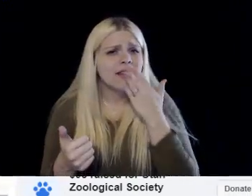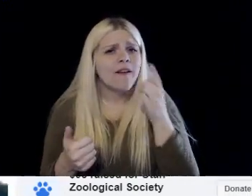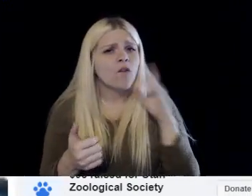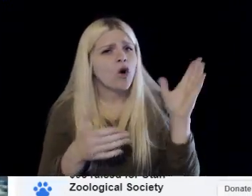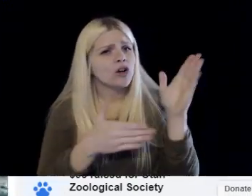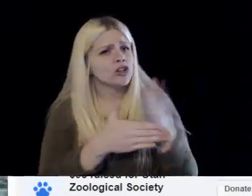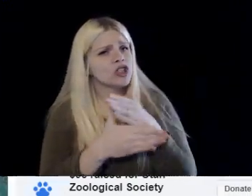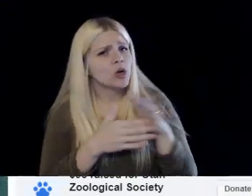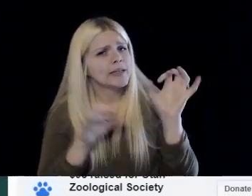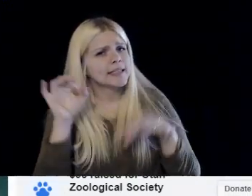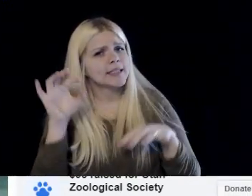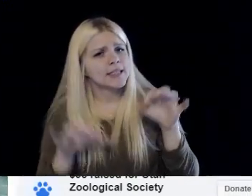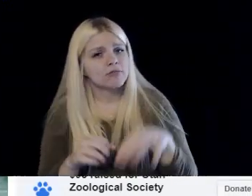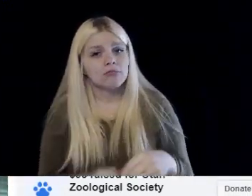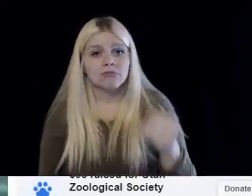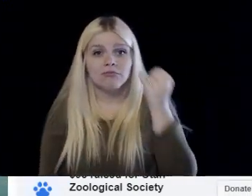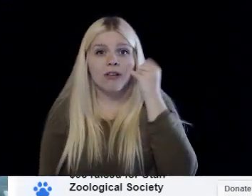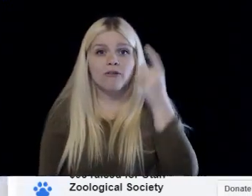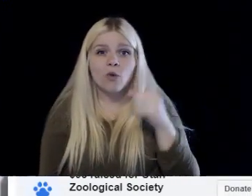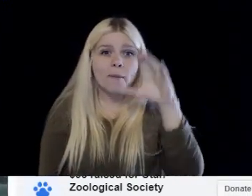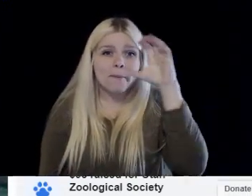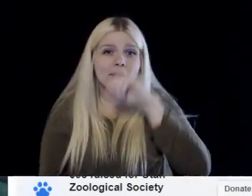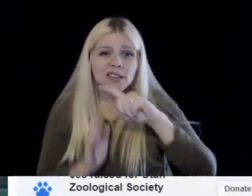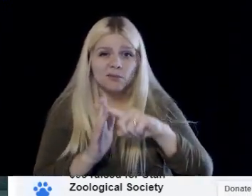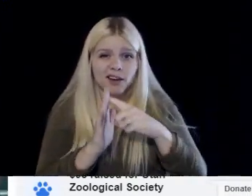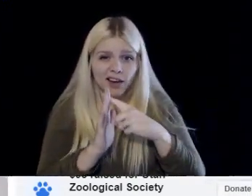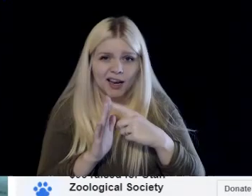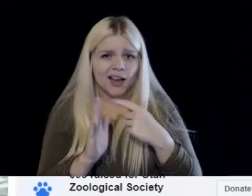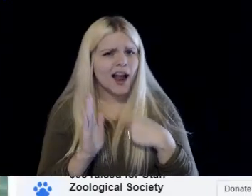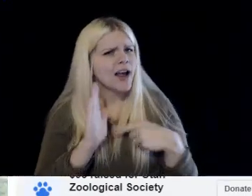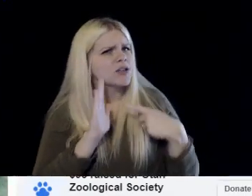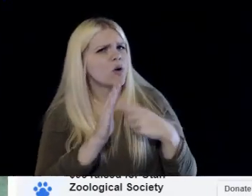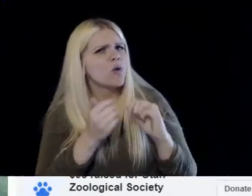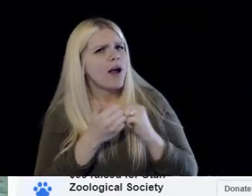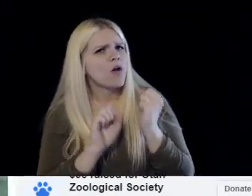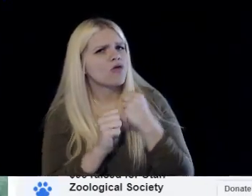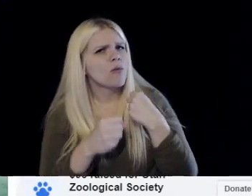beginning of this, we showed you how to make ice treats for your pets at home.